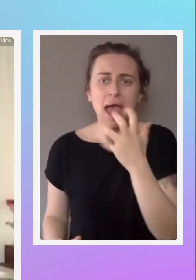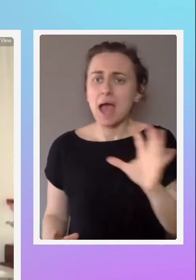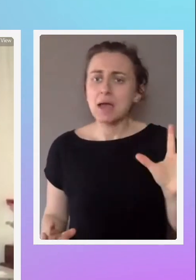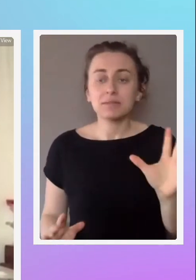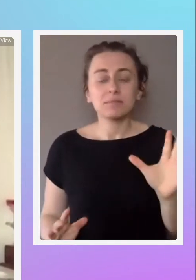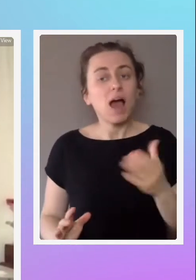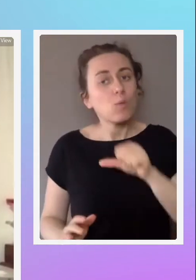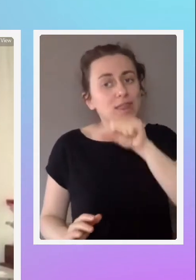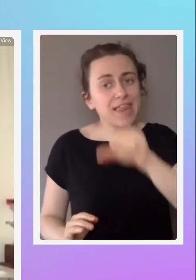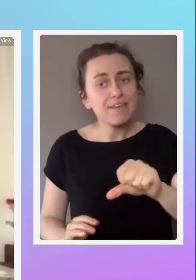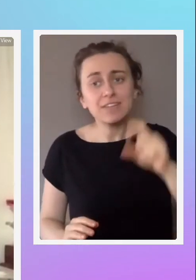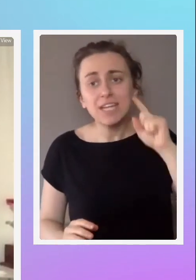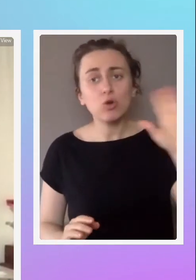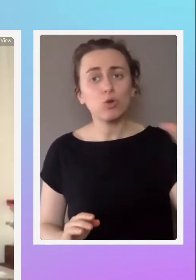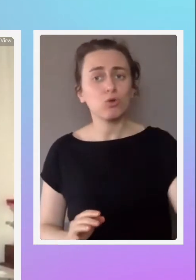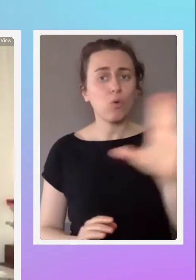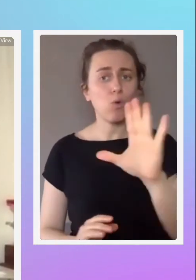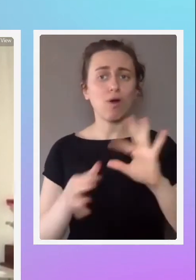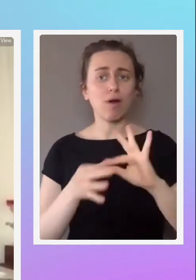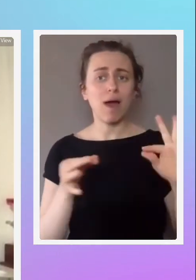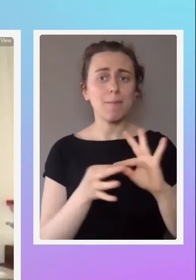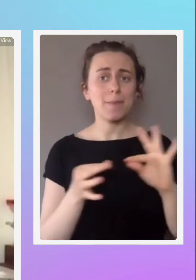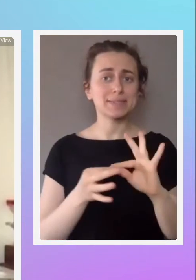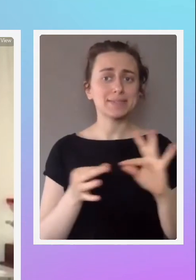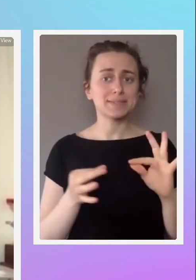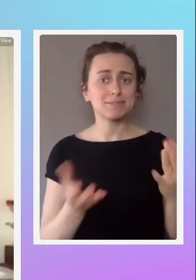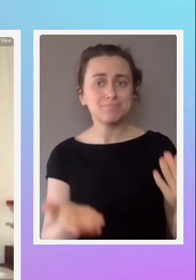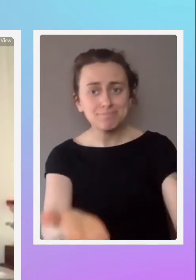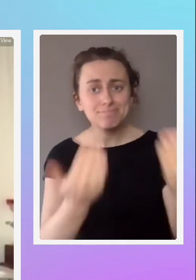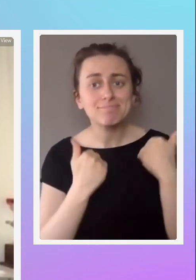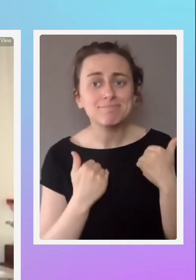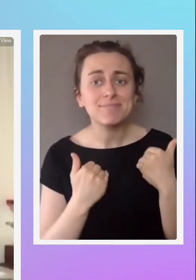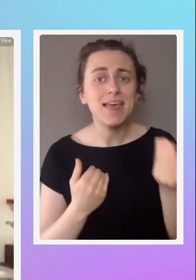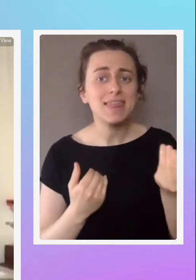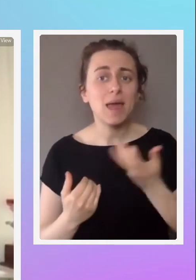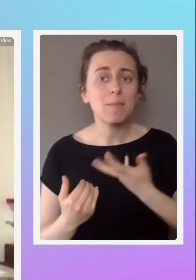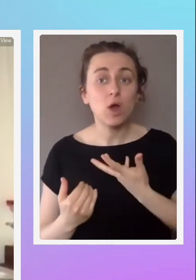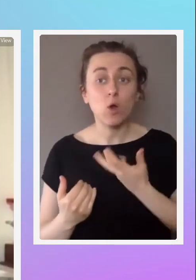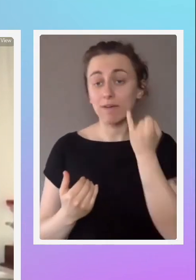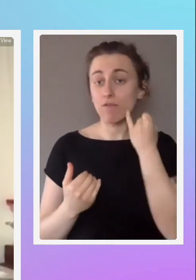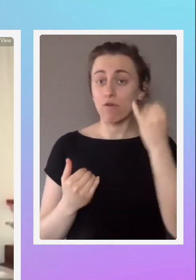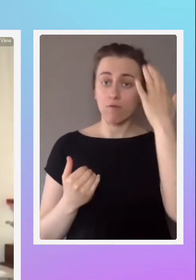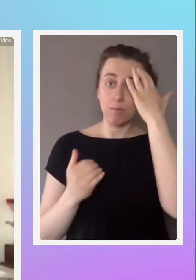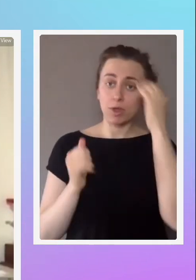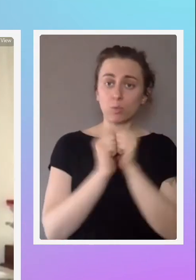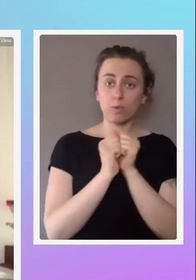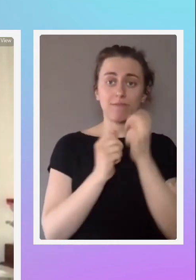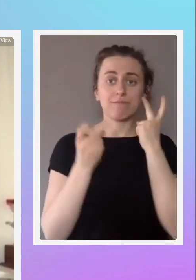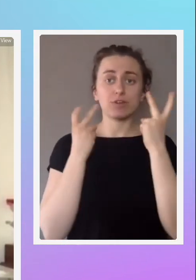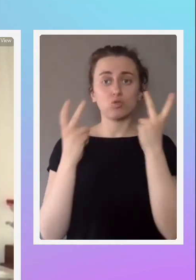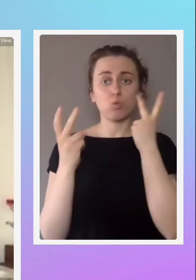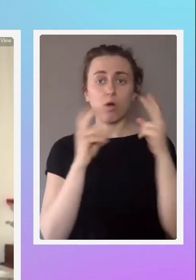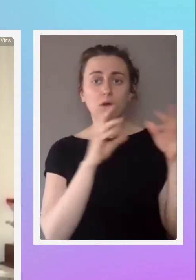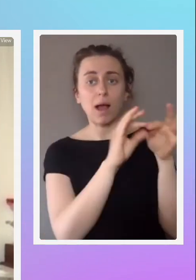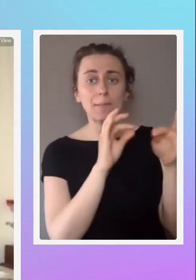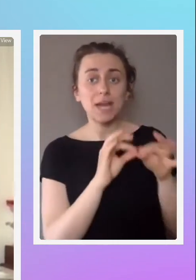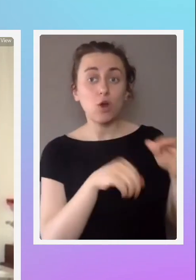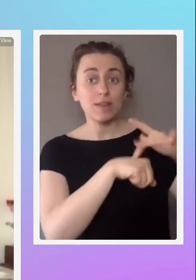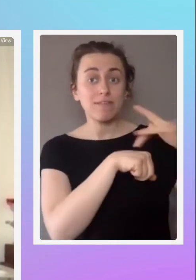who are familiar with the visual commentary that's available to say whether or not that idea is applicable.